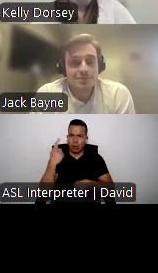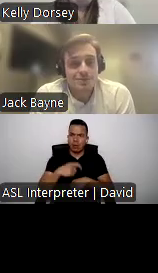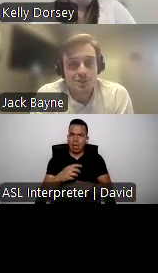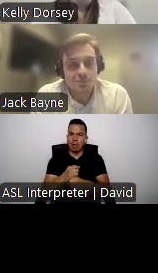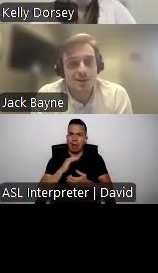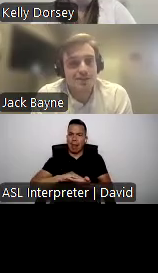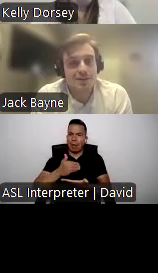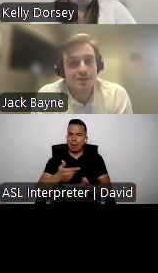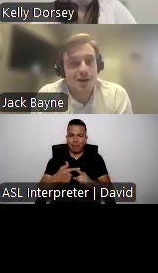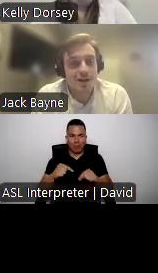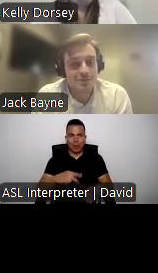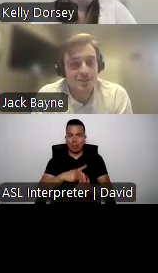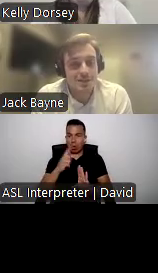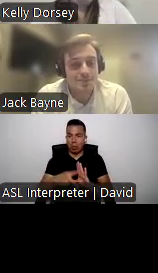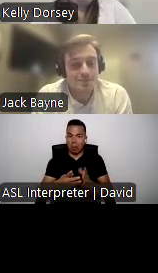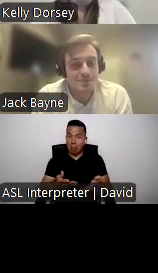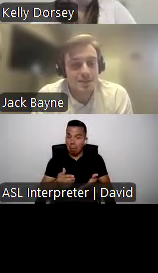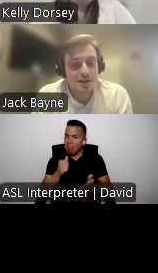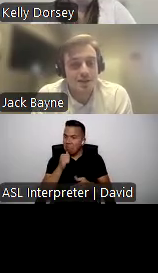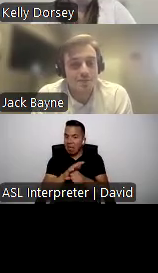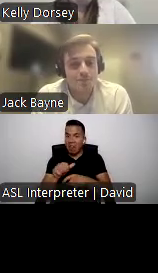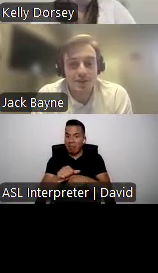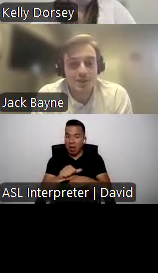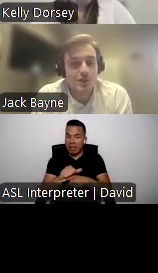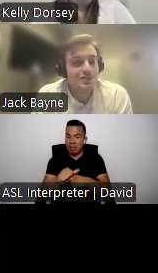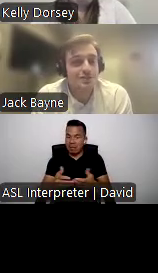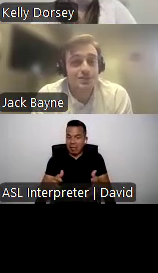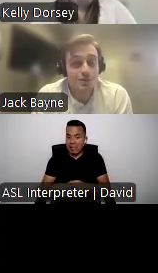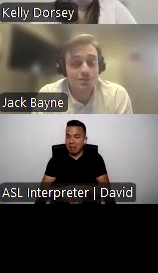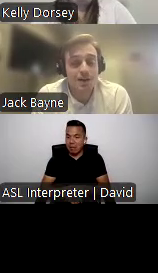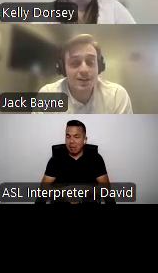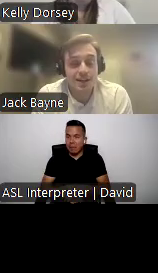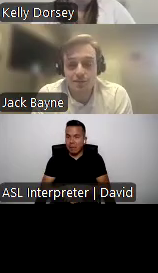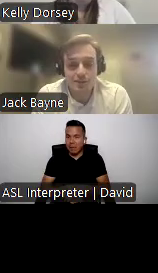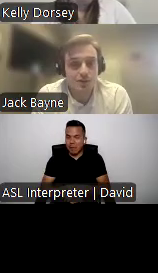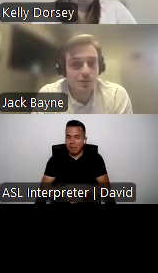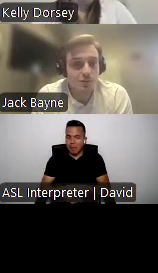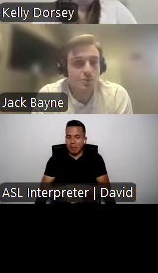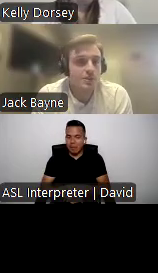they just might not have had enough practice with it yet. Making sure to define every term that's